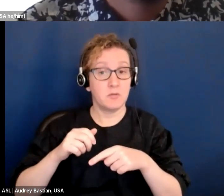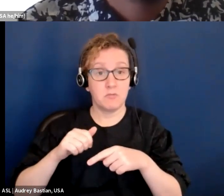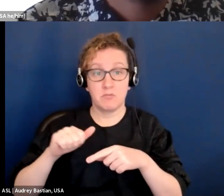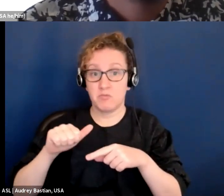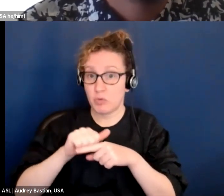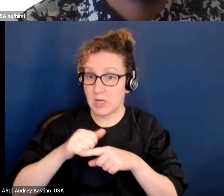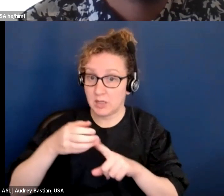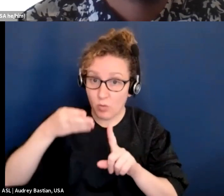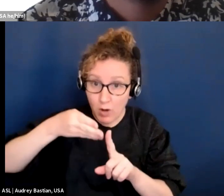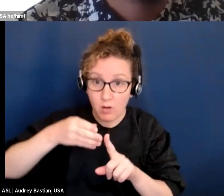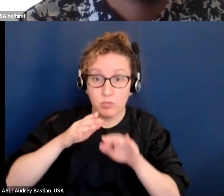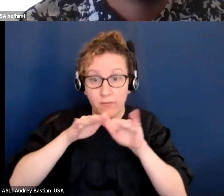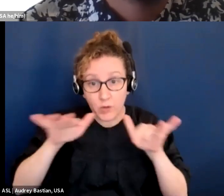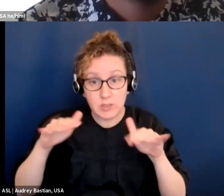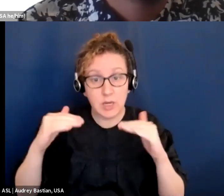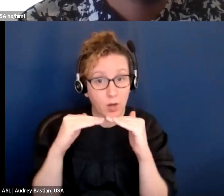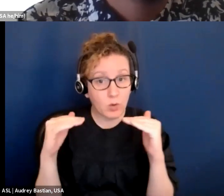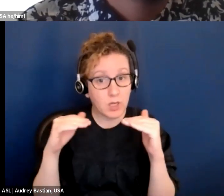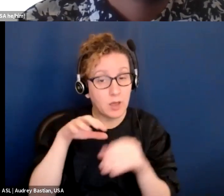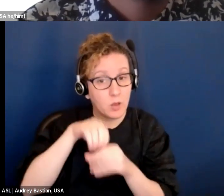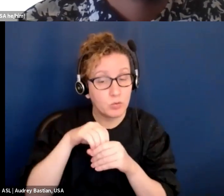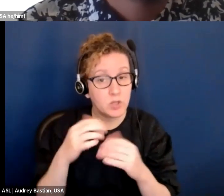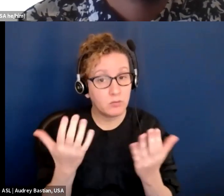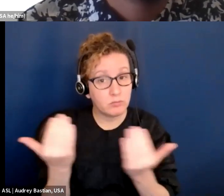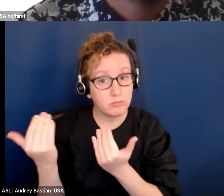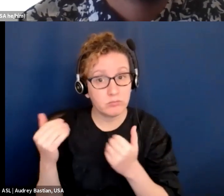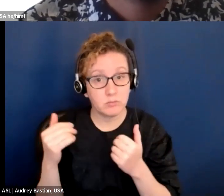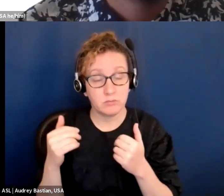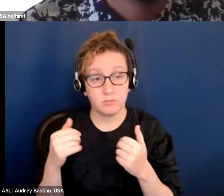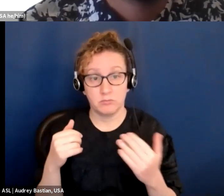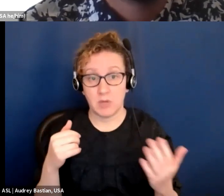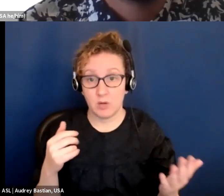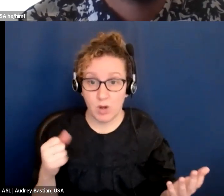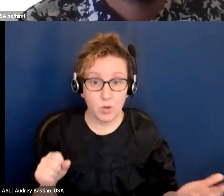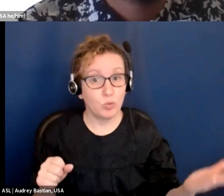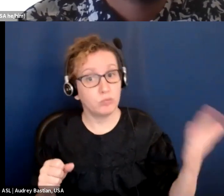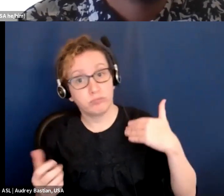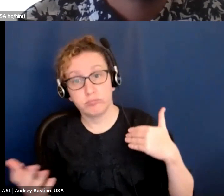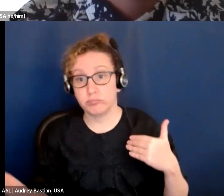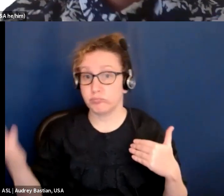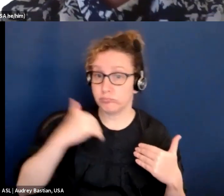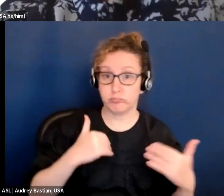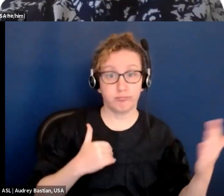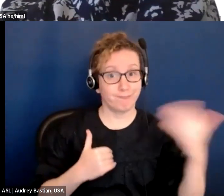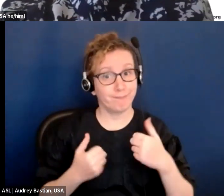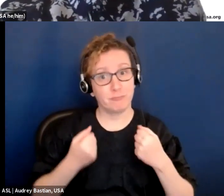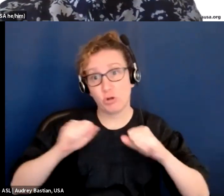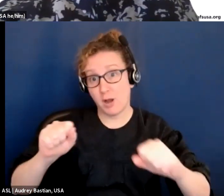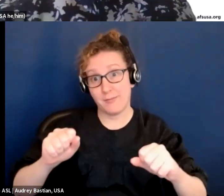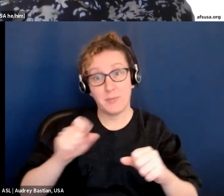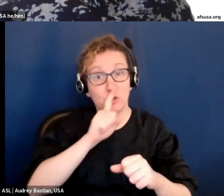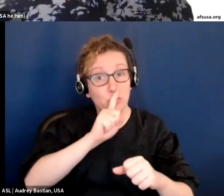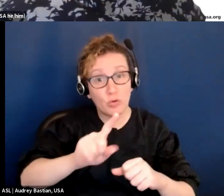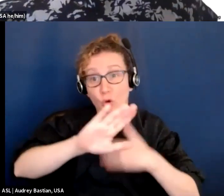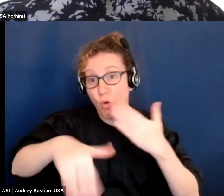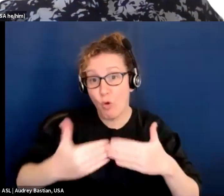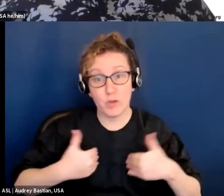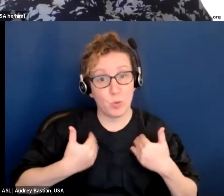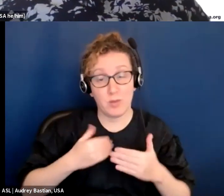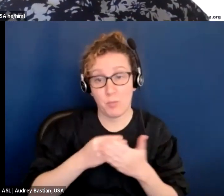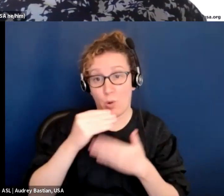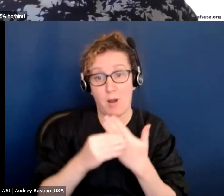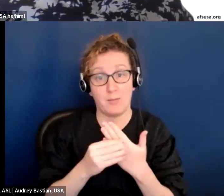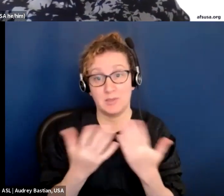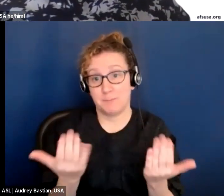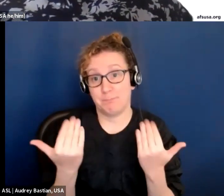diversity, equity and inclusion. Making sure that all of our youth in our programs